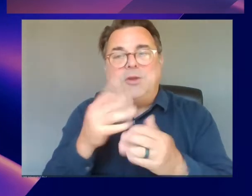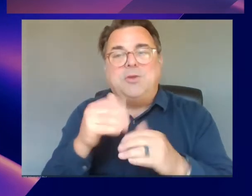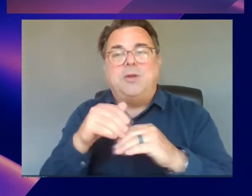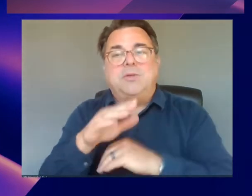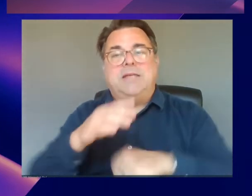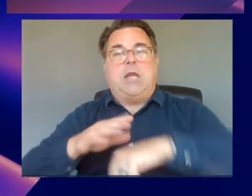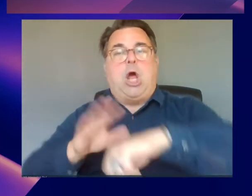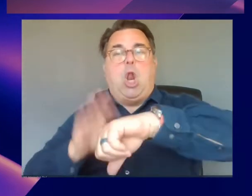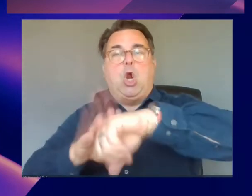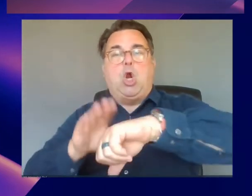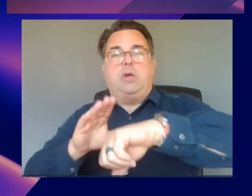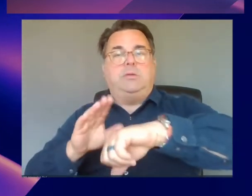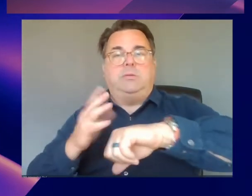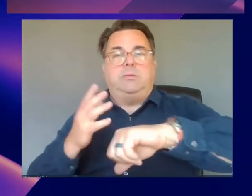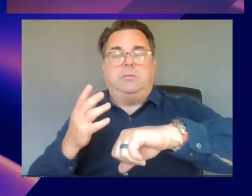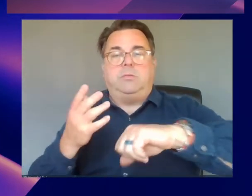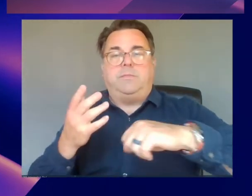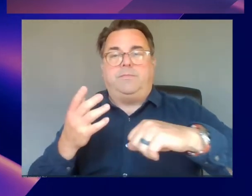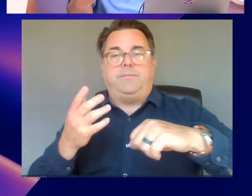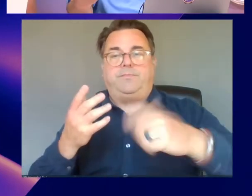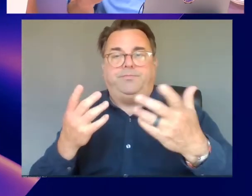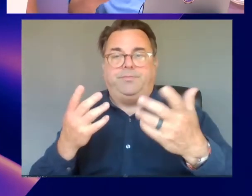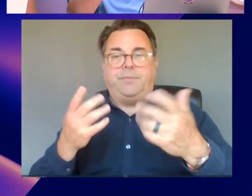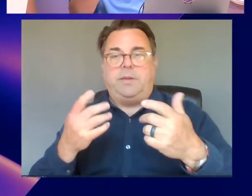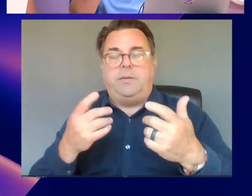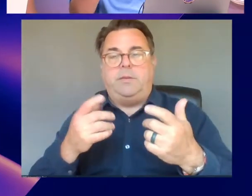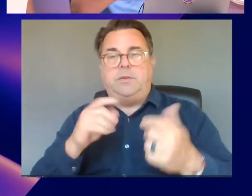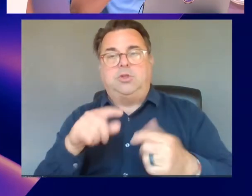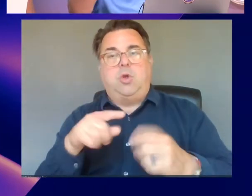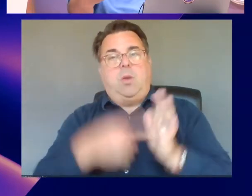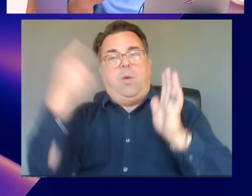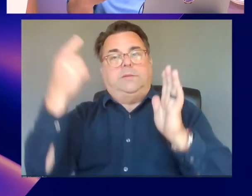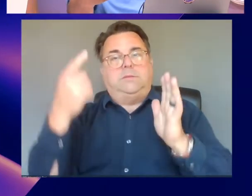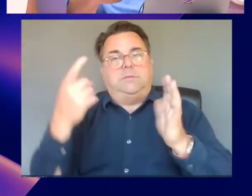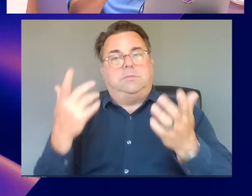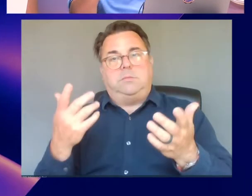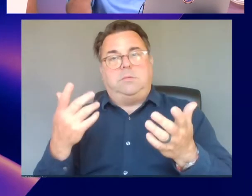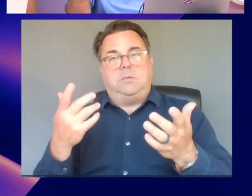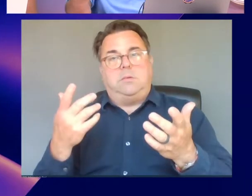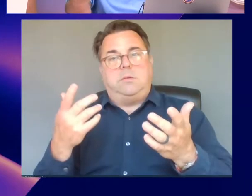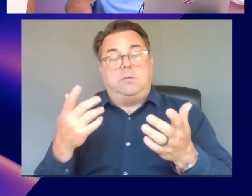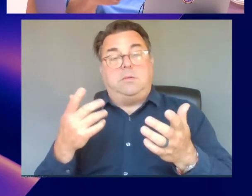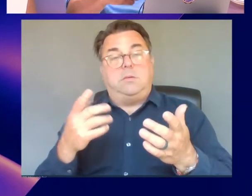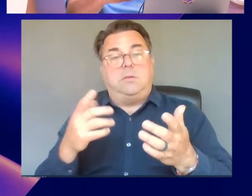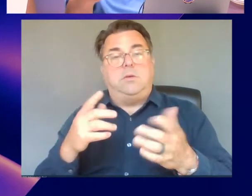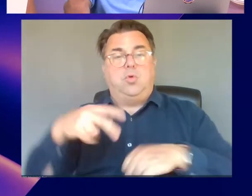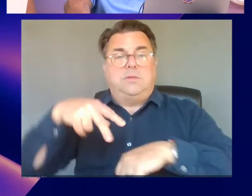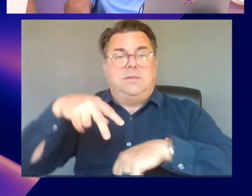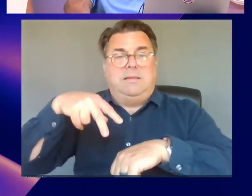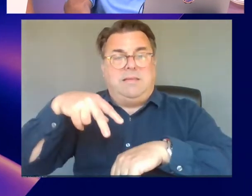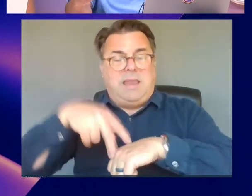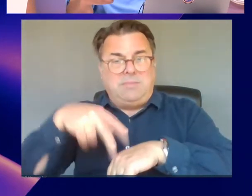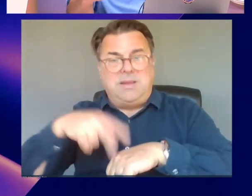It is stateless, right? I mean, it's only once, right? That is where you just use the Lambda, use the SNS, send a Simple Notification